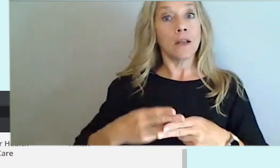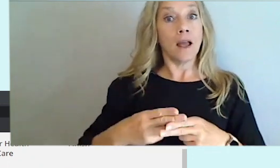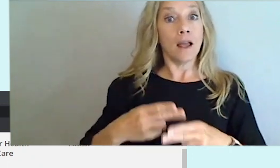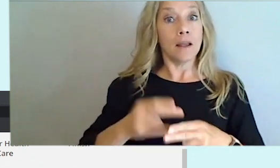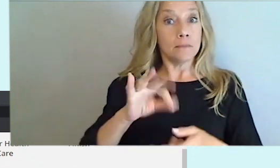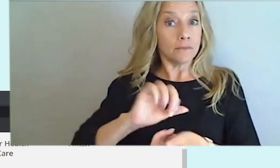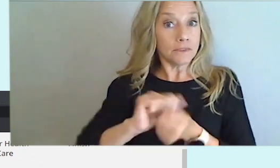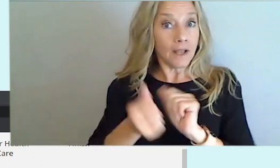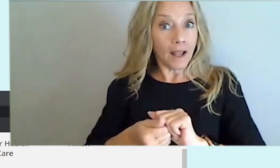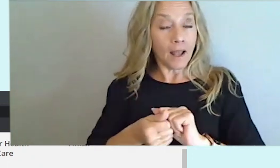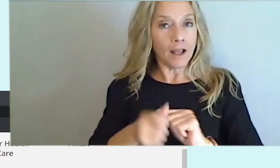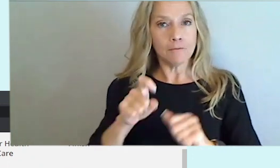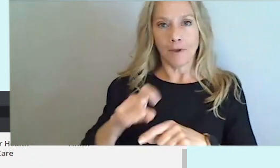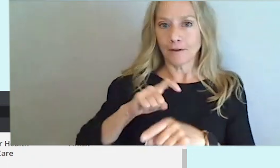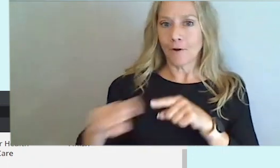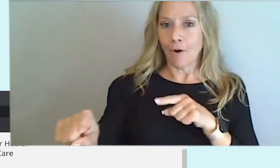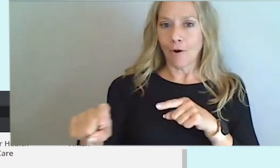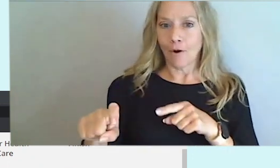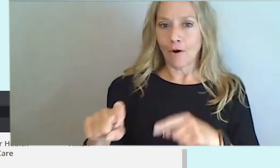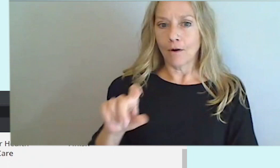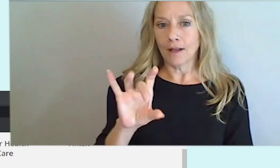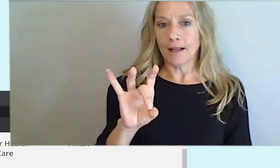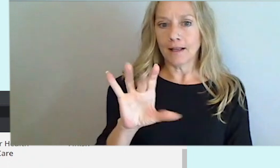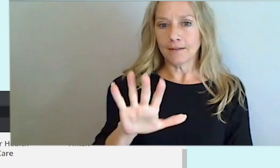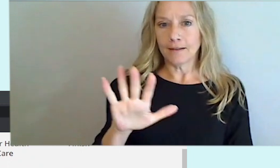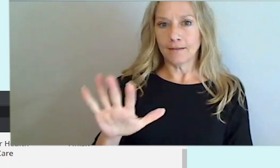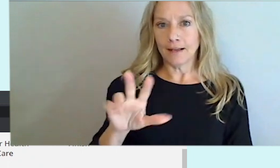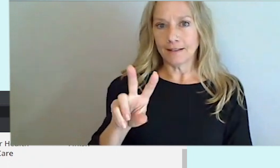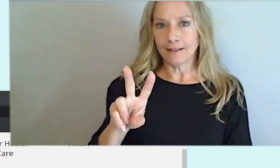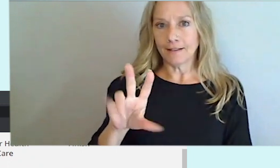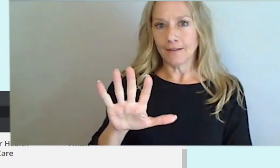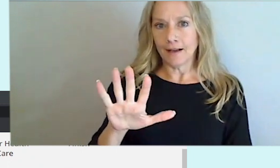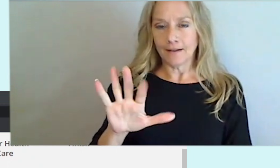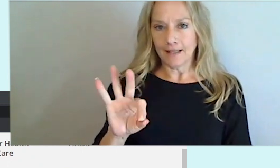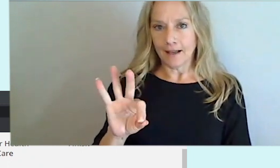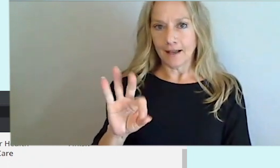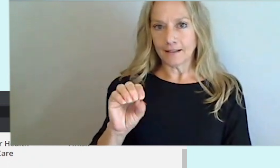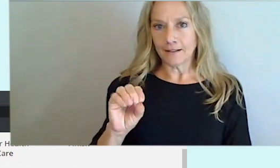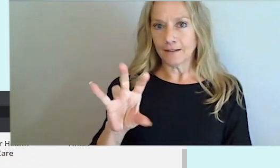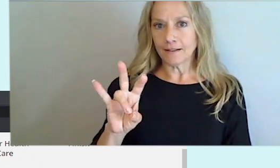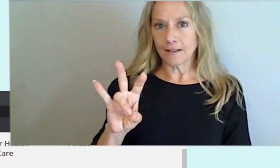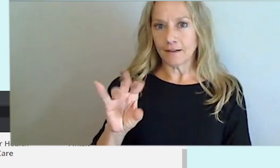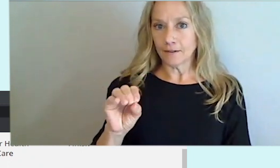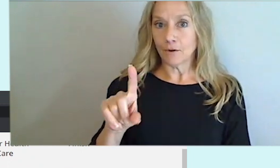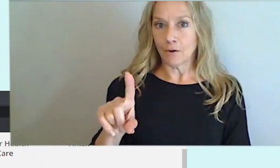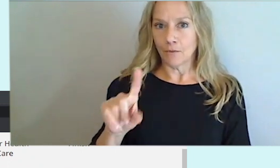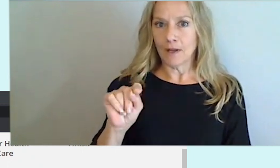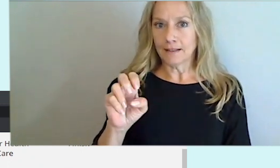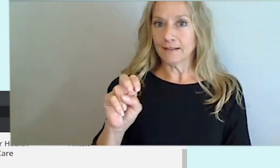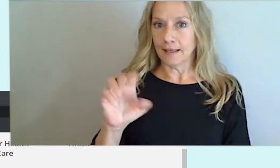at 8552590701, to make this change.